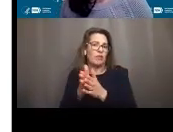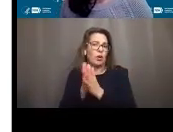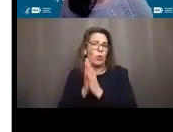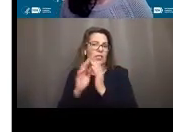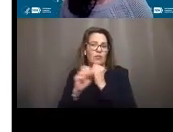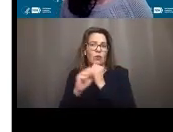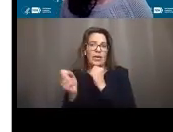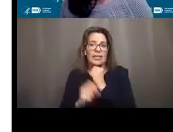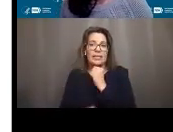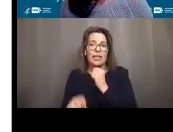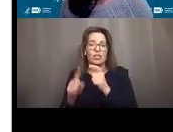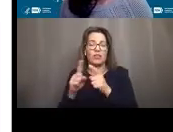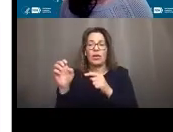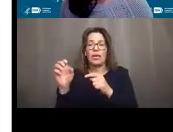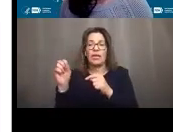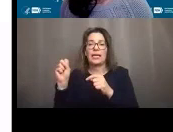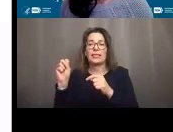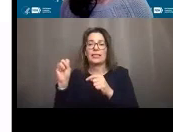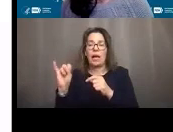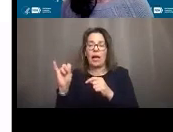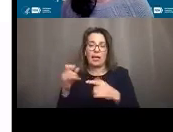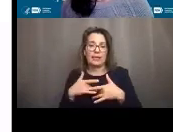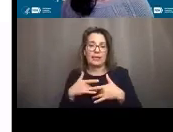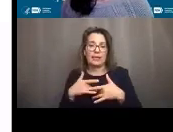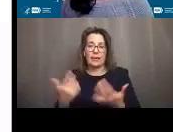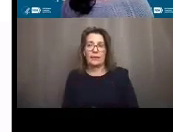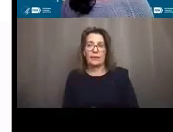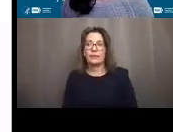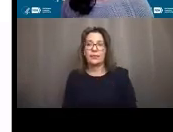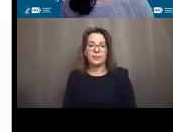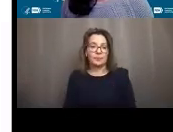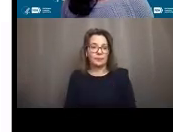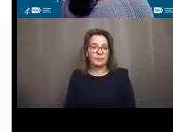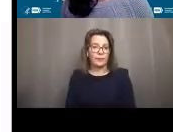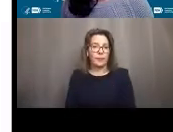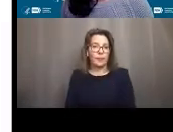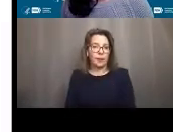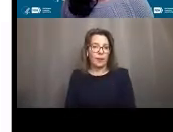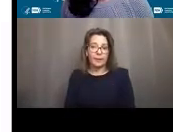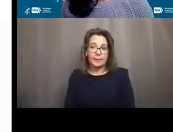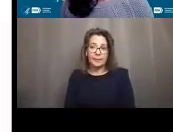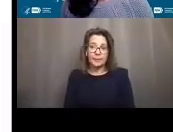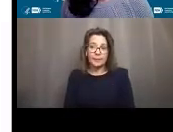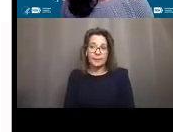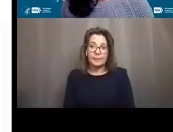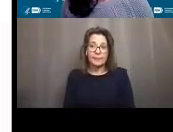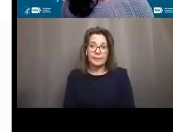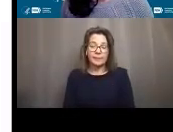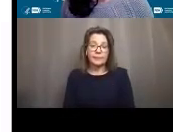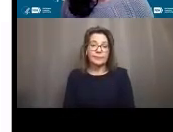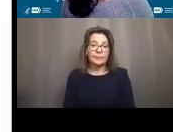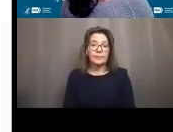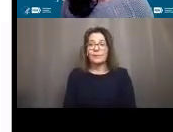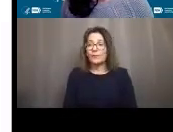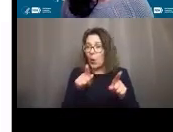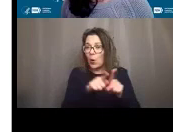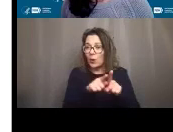there's an Early Career Reviewer Program at the NIH. It's intended for early career